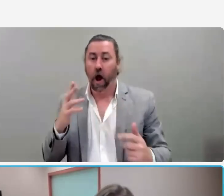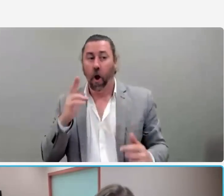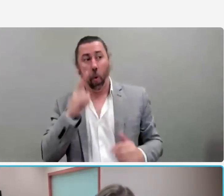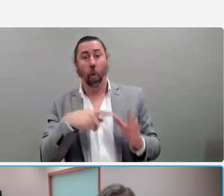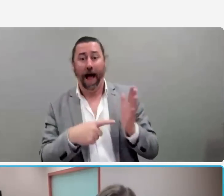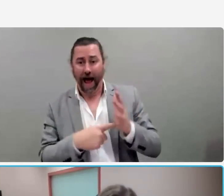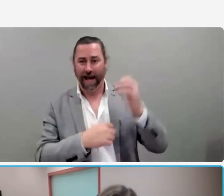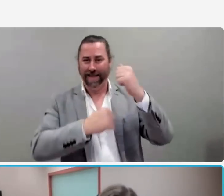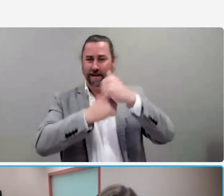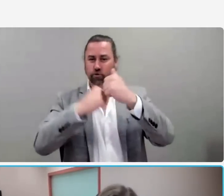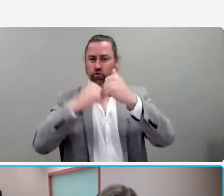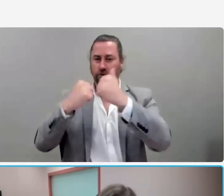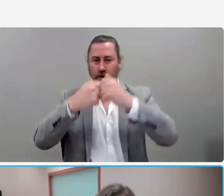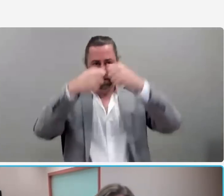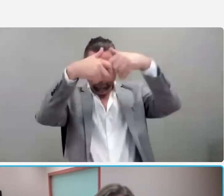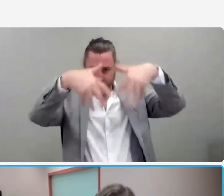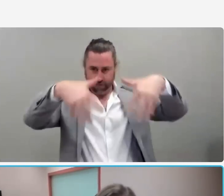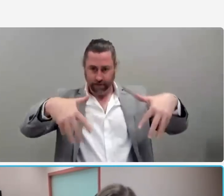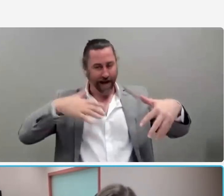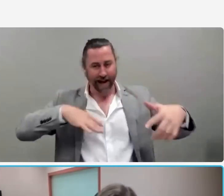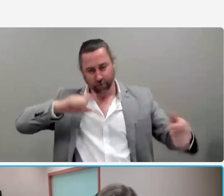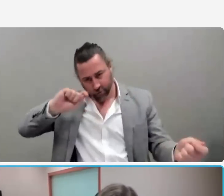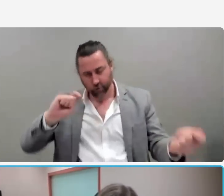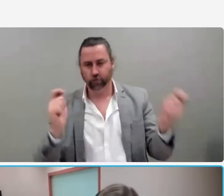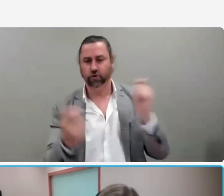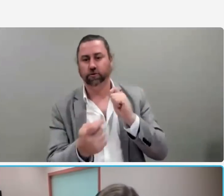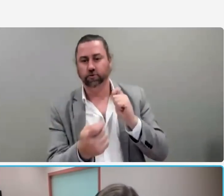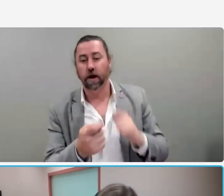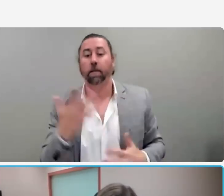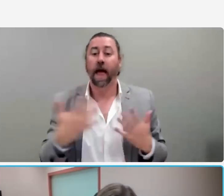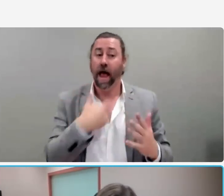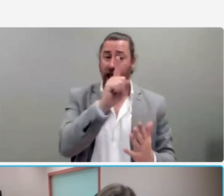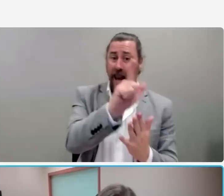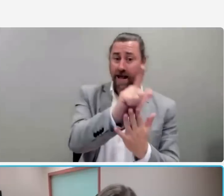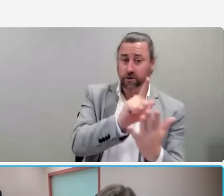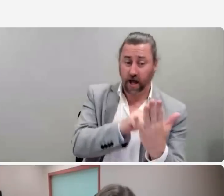That is they aren't easily facilitated by amendments to the existing legislation.